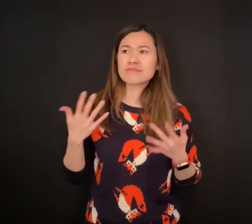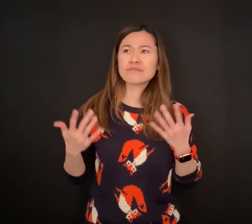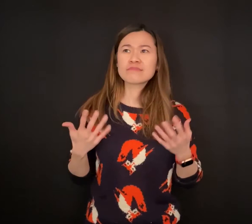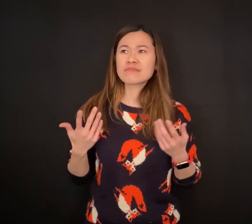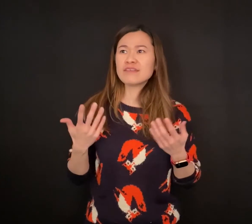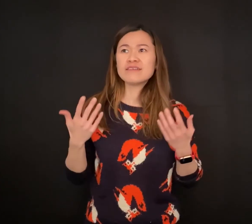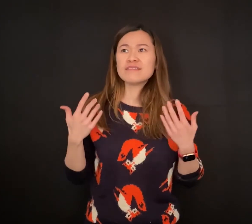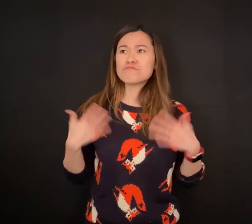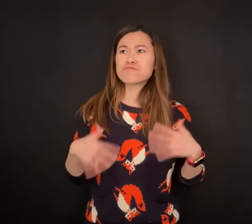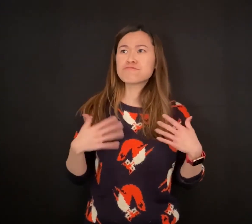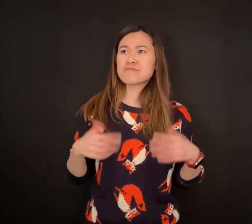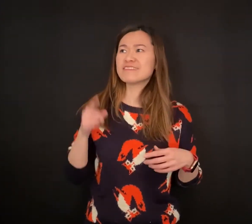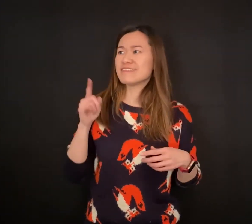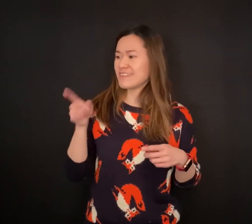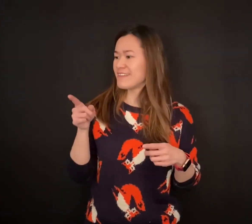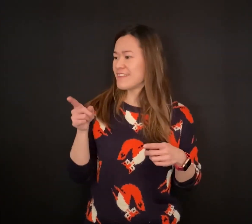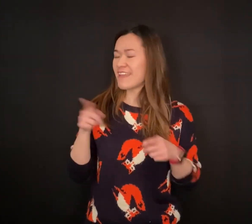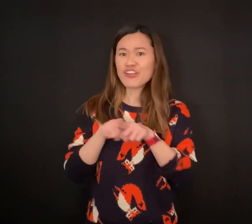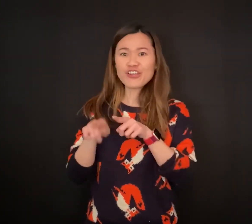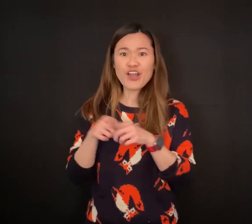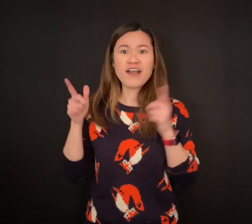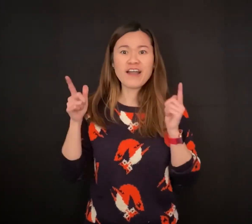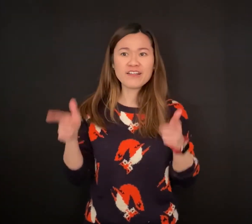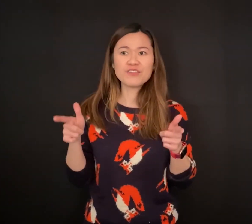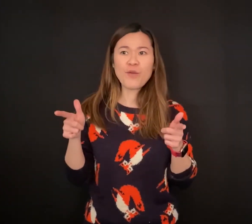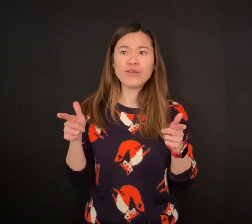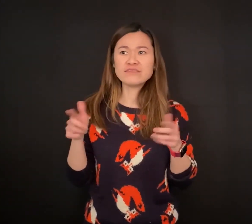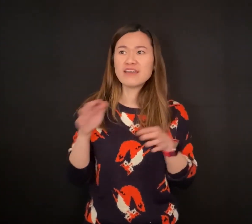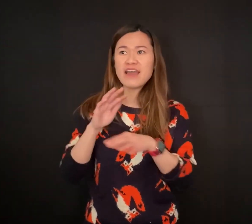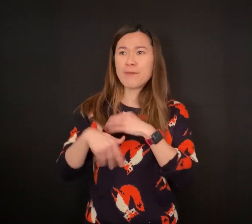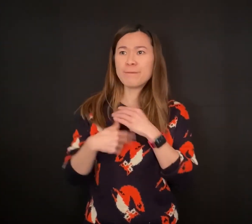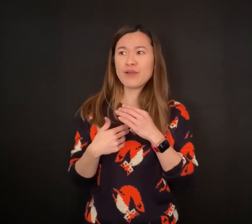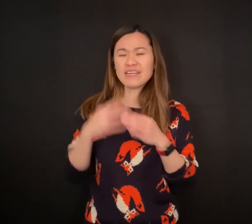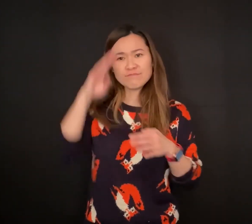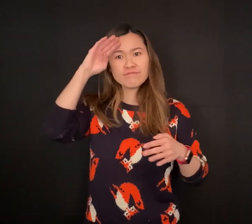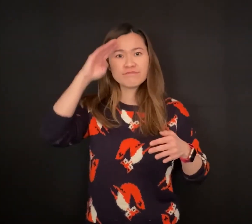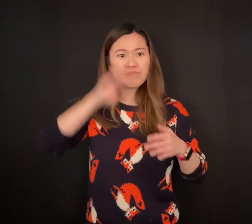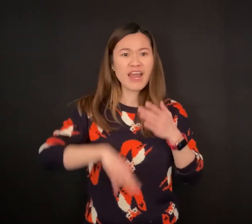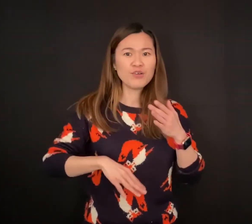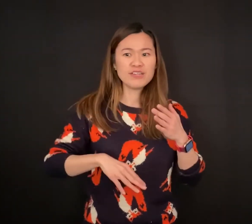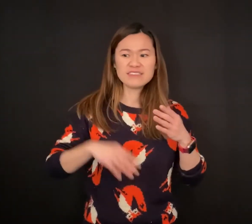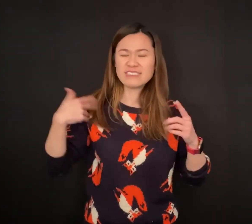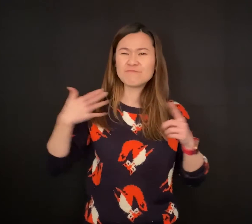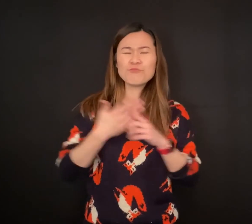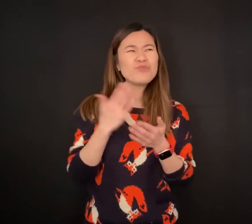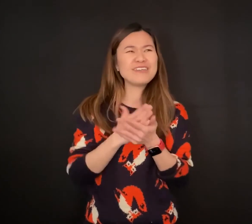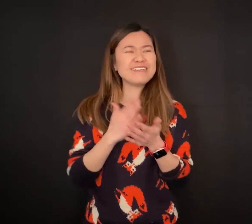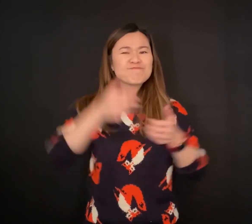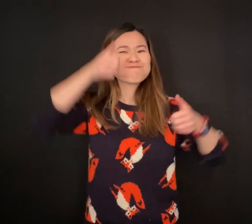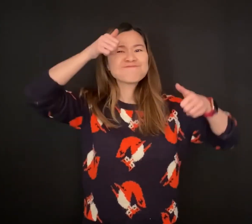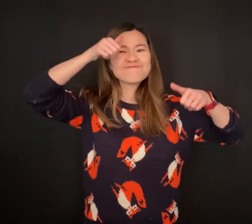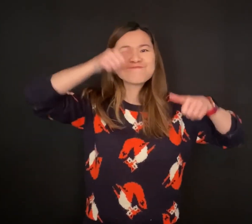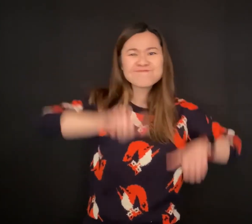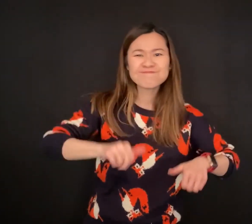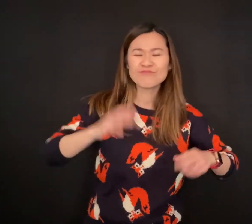John really learned a lot about their experiences. Truly people with disabilities are used to these things